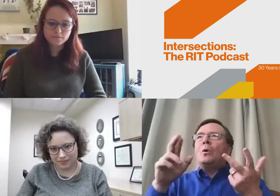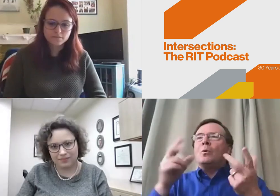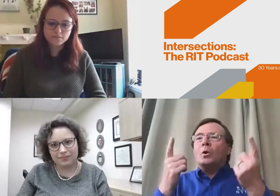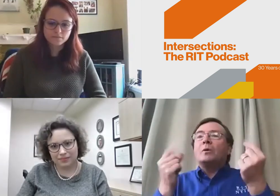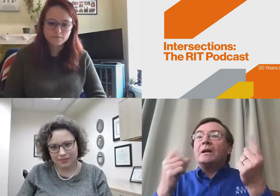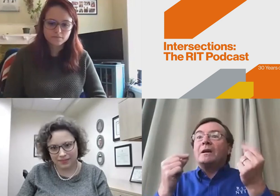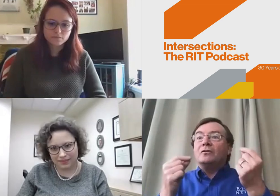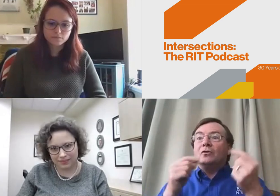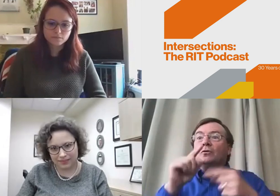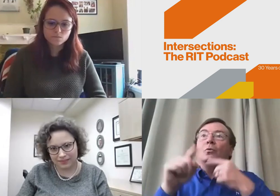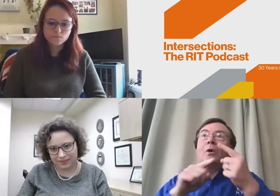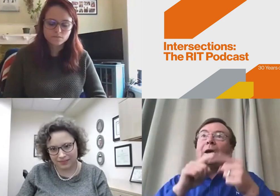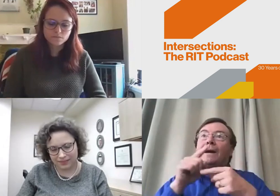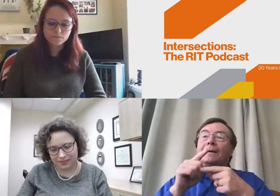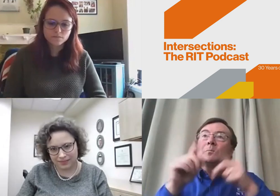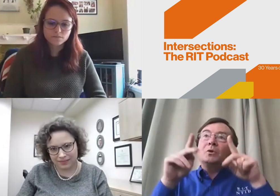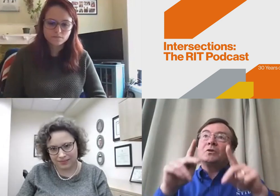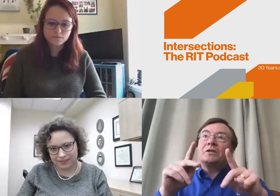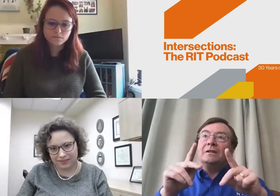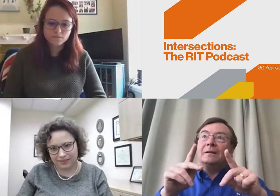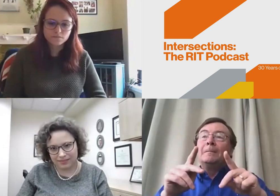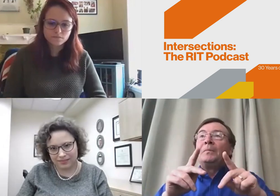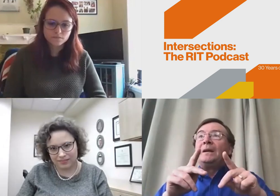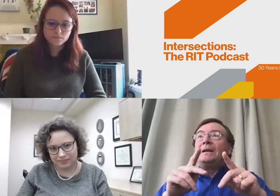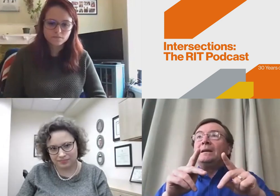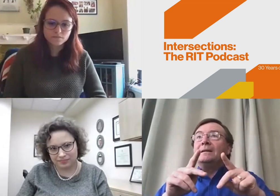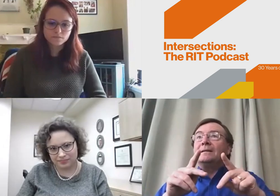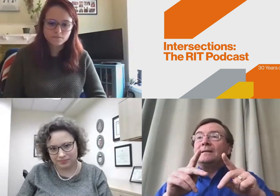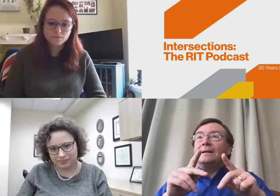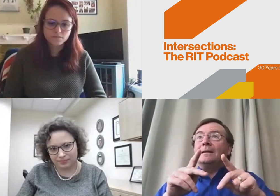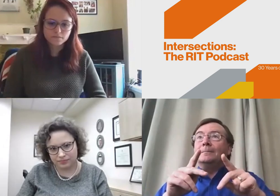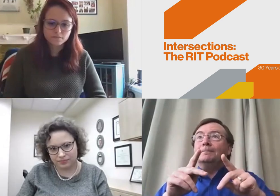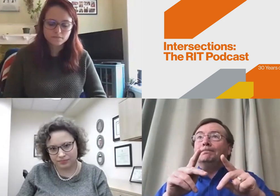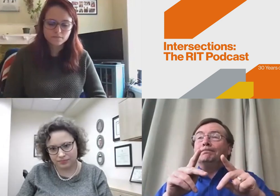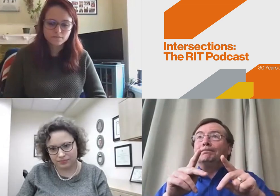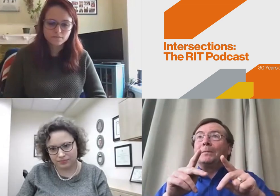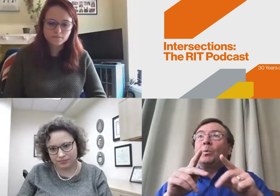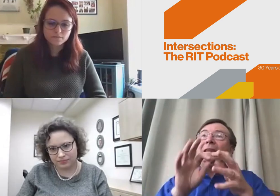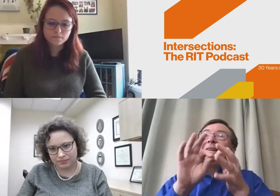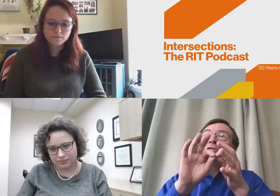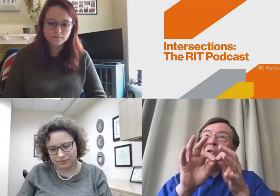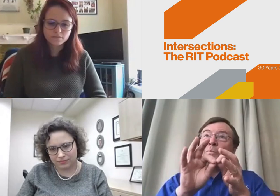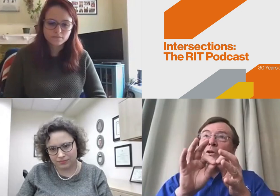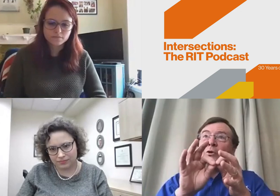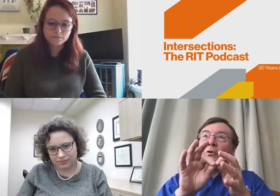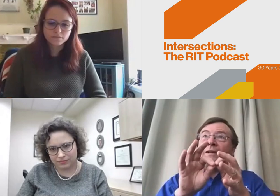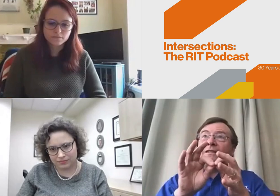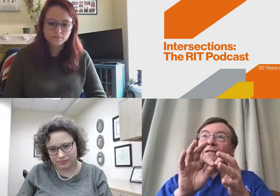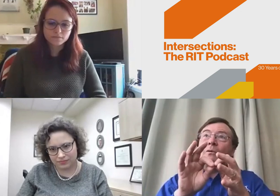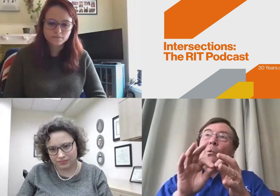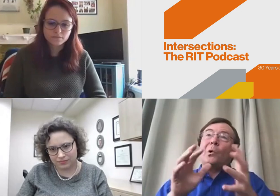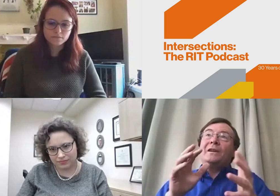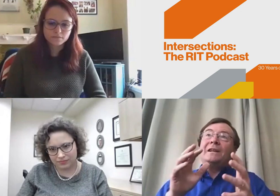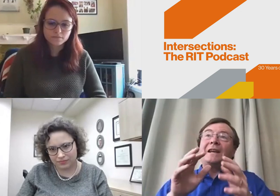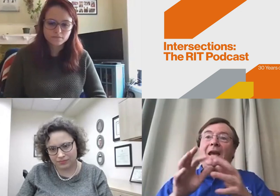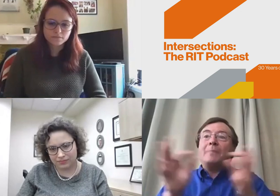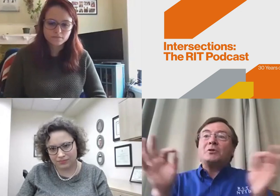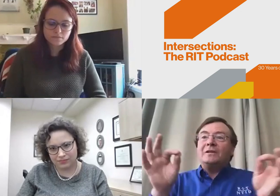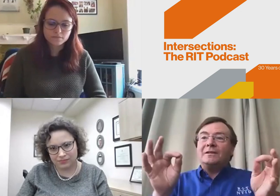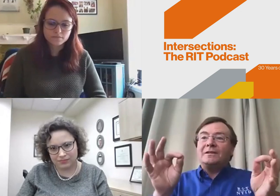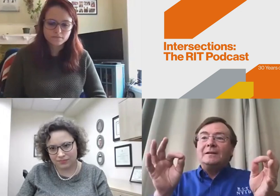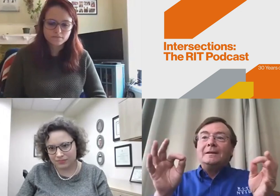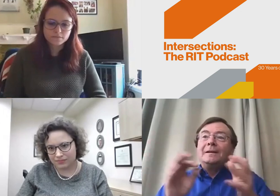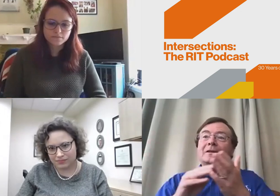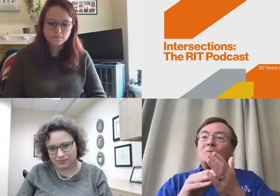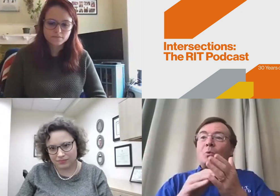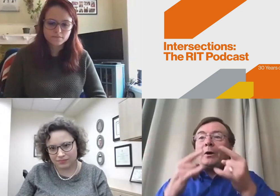Or what are we going to do when a person -- when the interpreter or the captionist is wearing